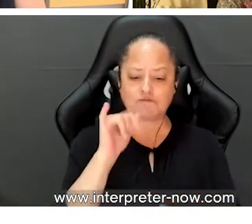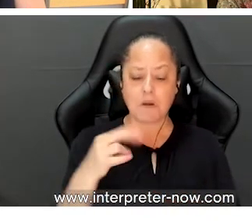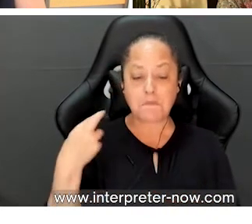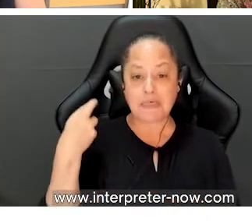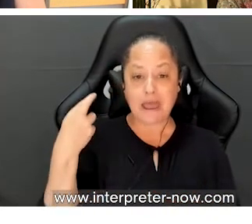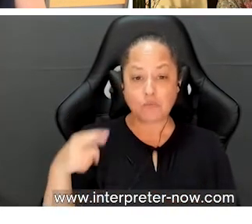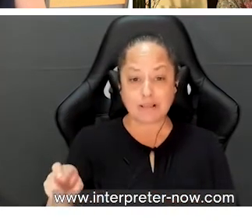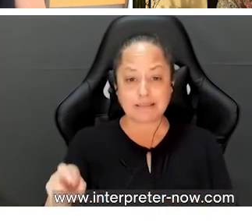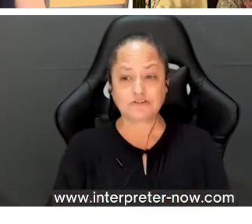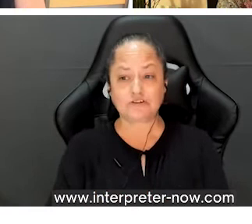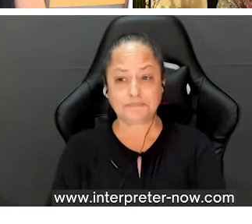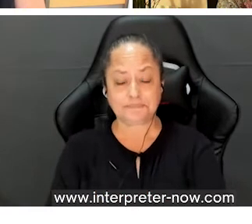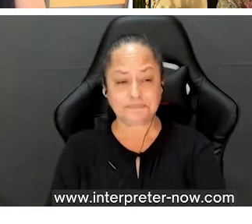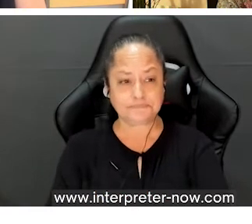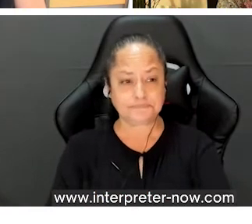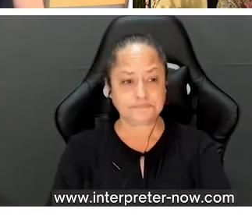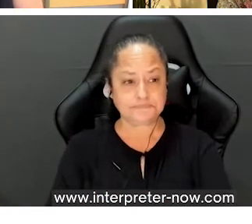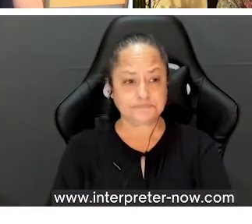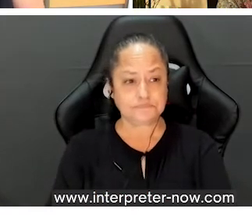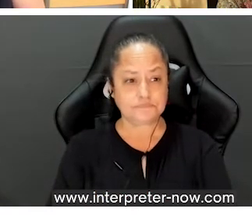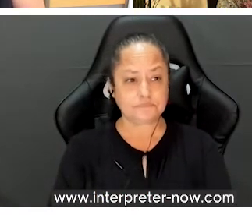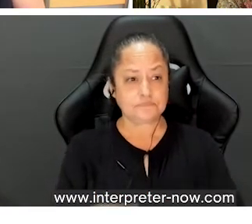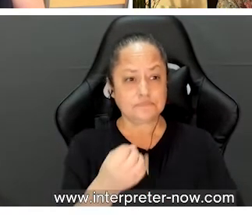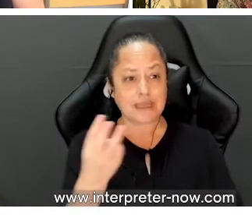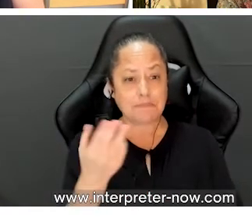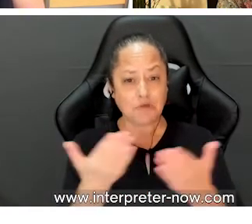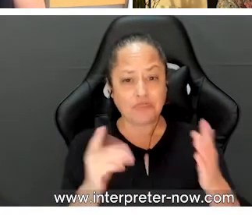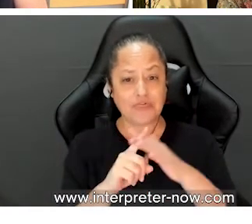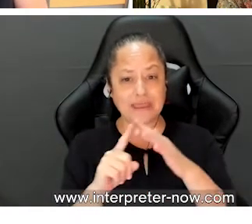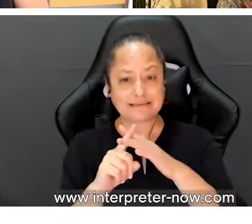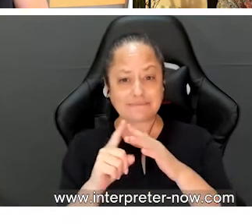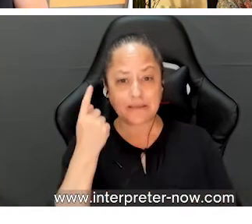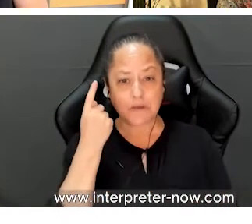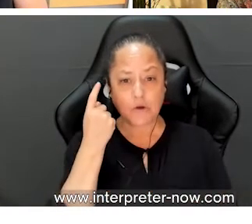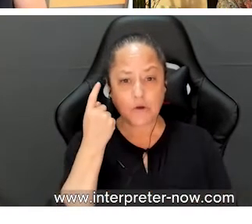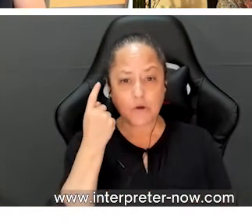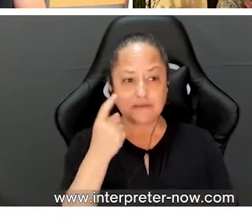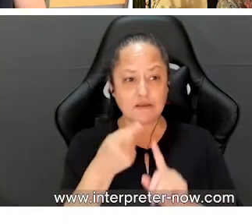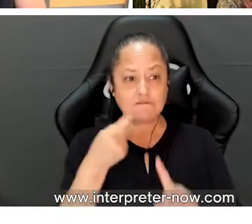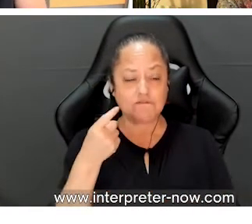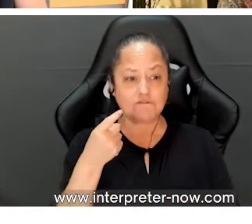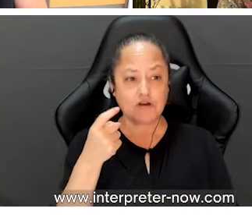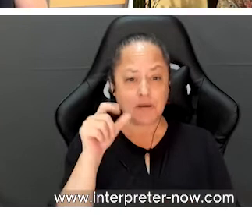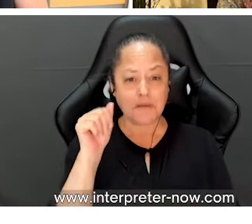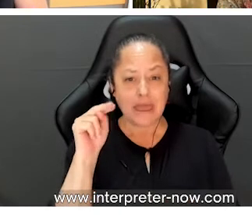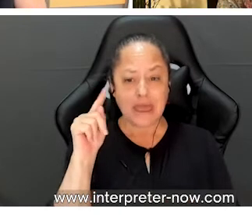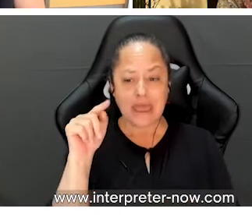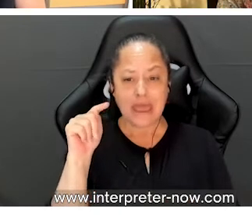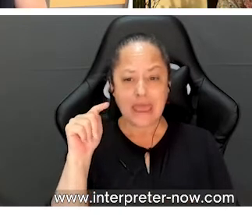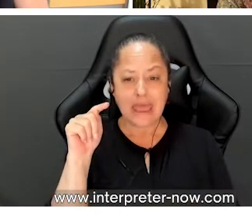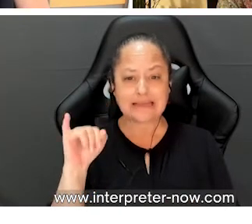A couple of things have come up recently from the anti-semitic remarks from Kanye West on